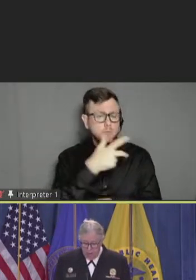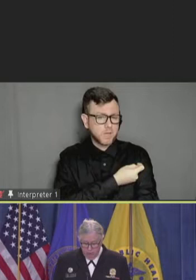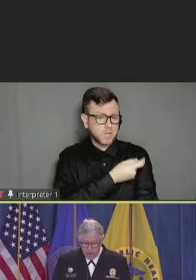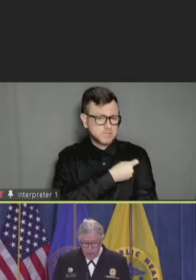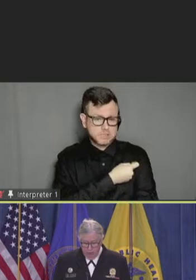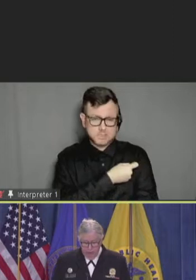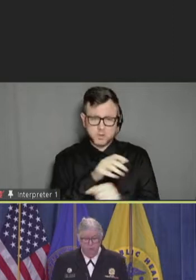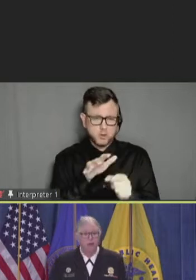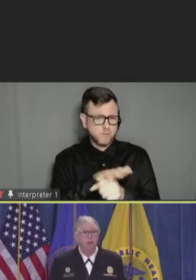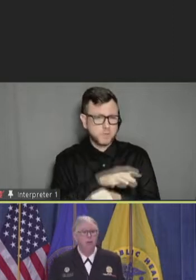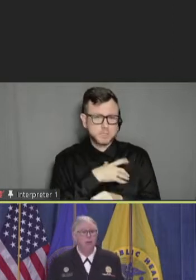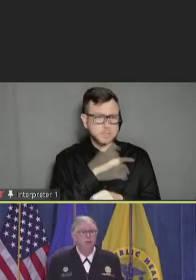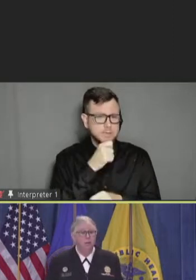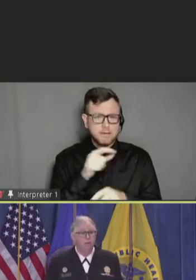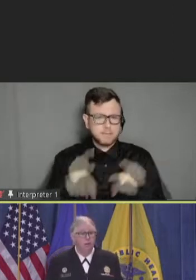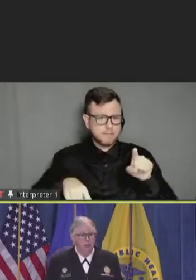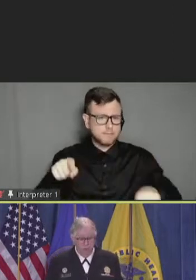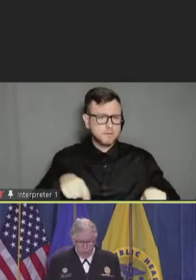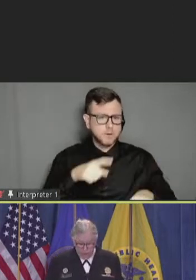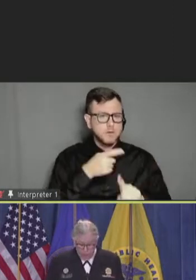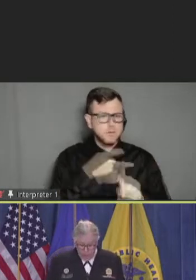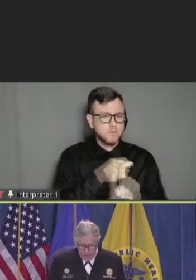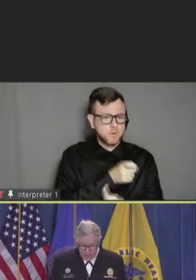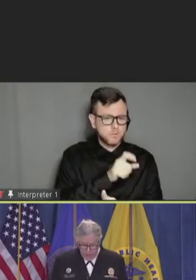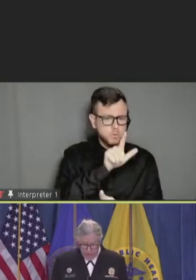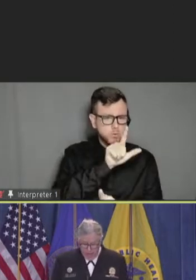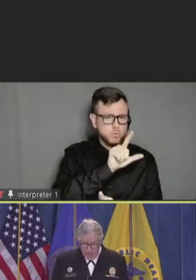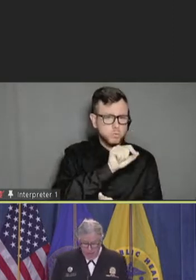did not differ from 2021 levels.